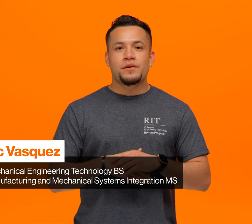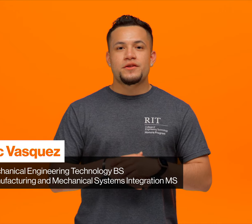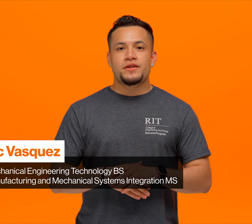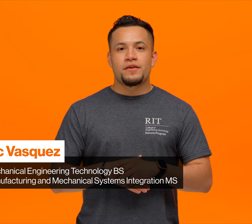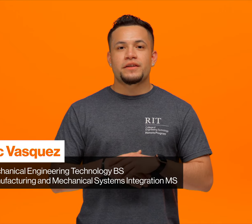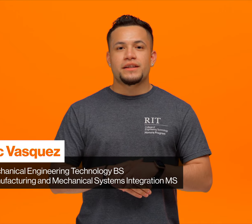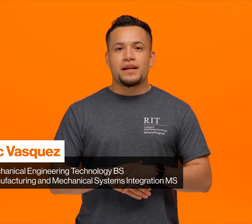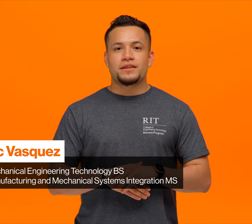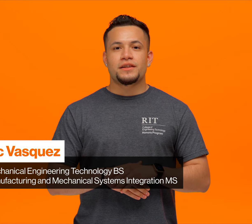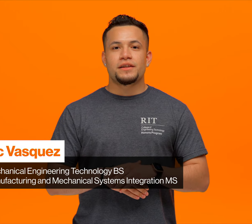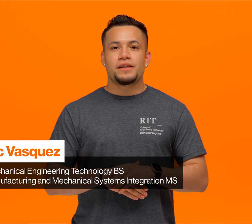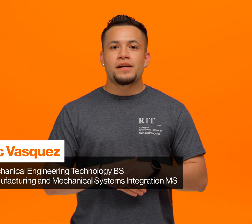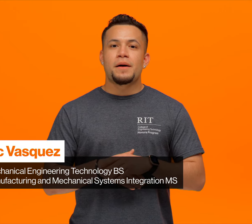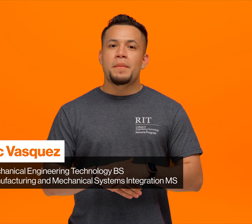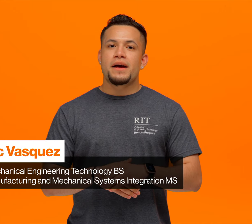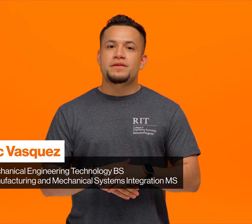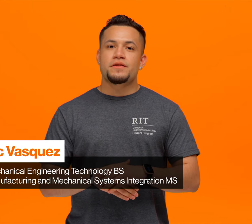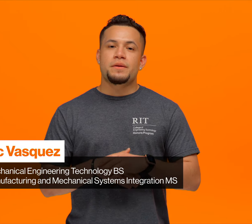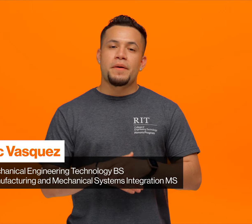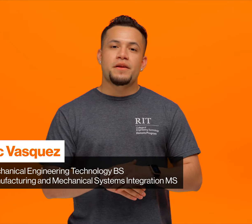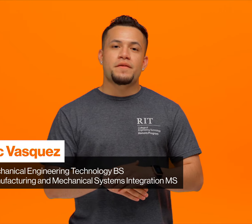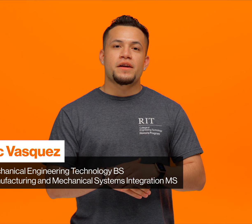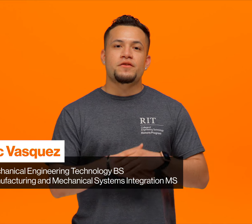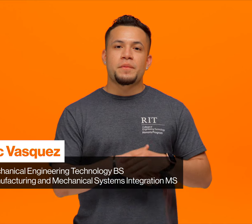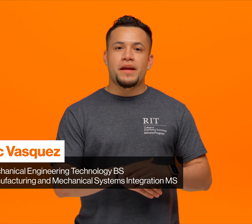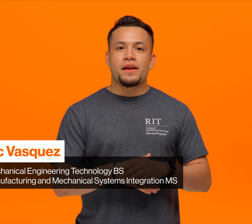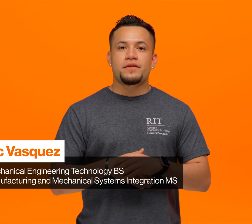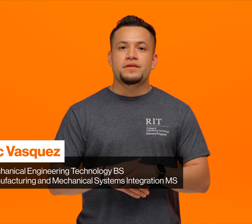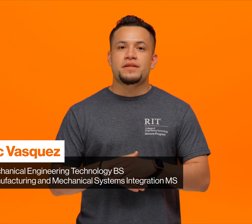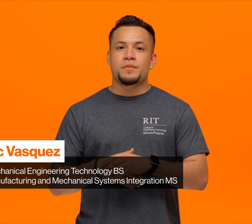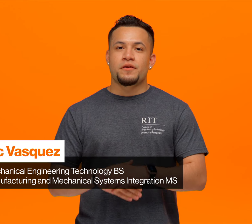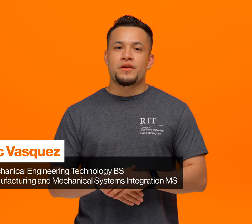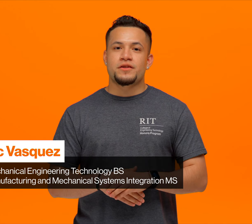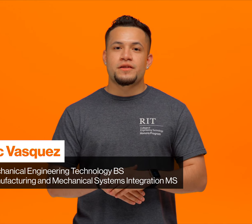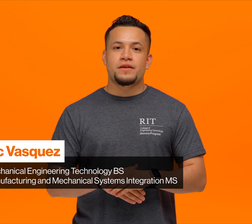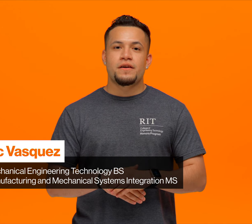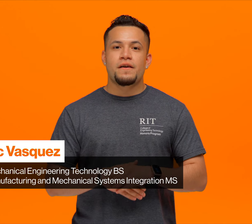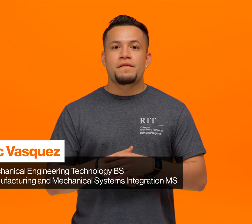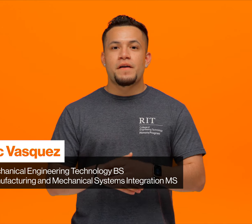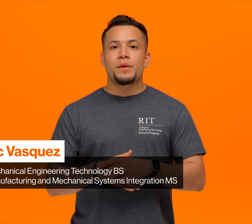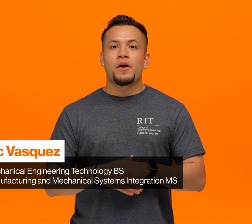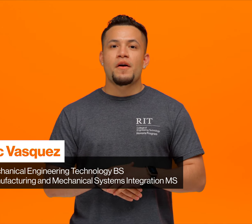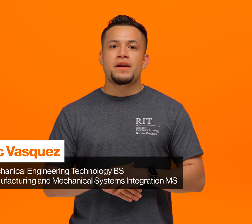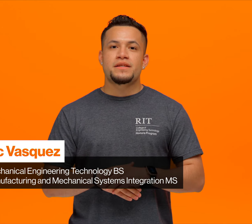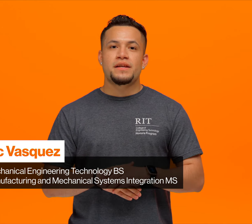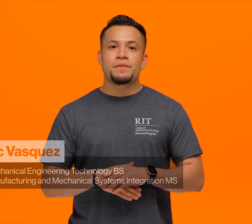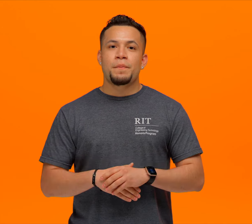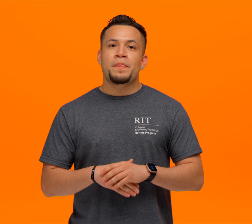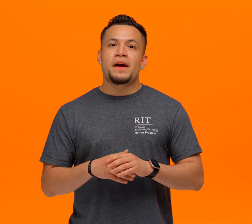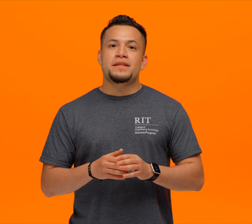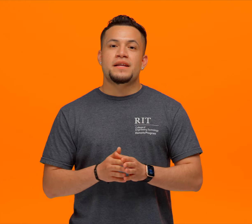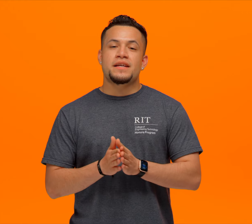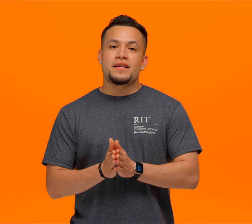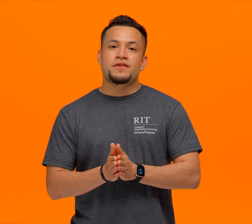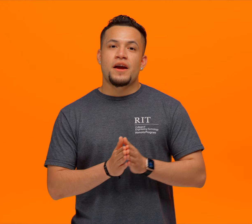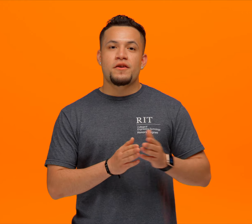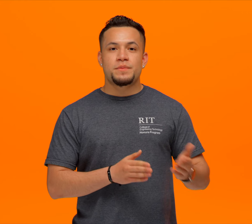engineering technology and a master's in manufacturing and mechanical systems integration. Following RIT, I intend to enter the aerospace